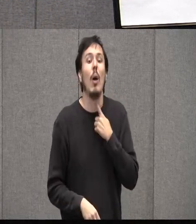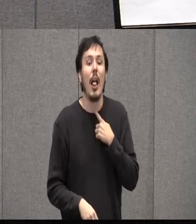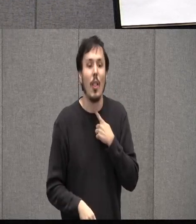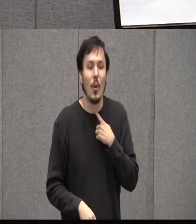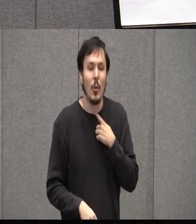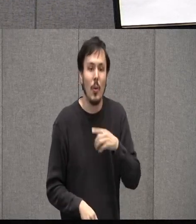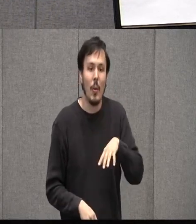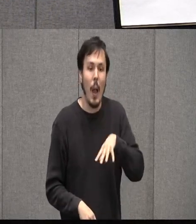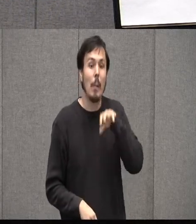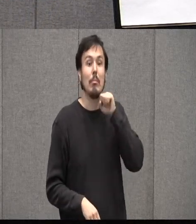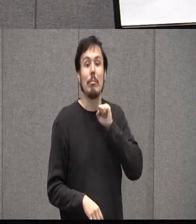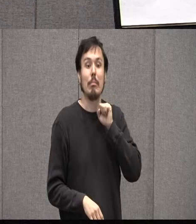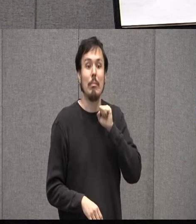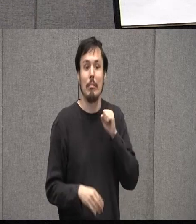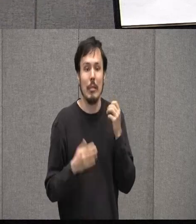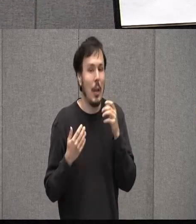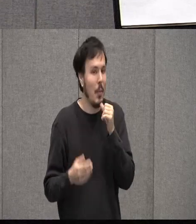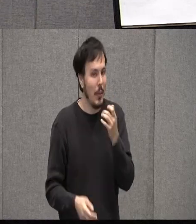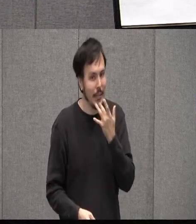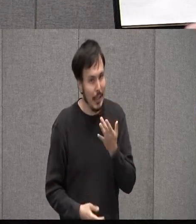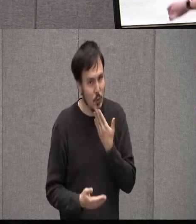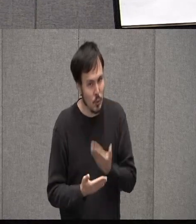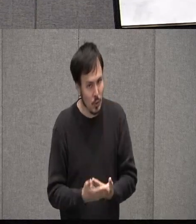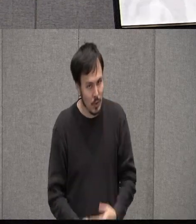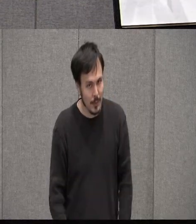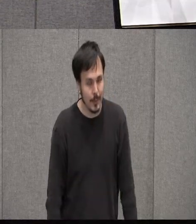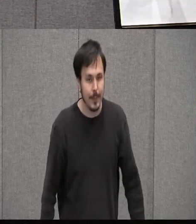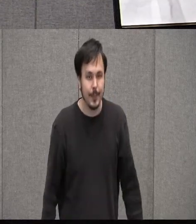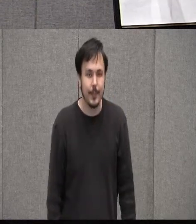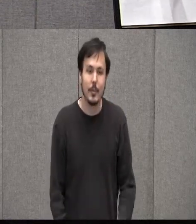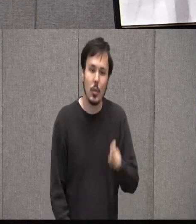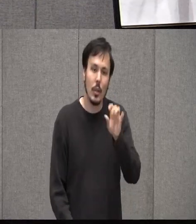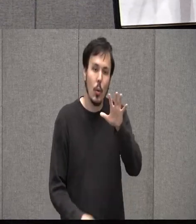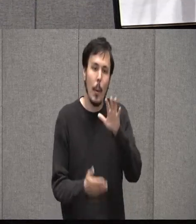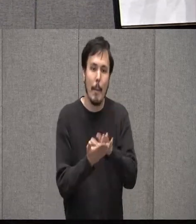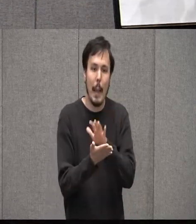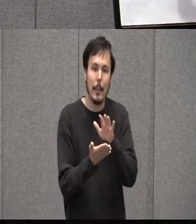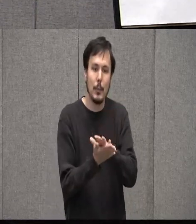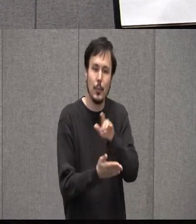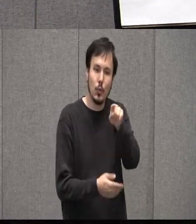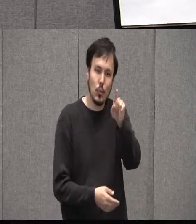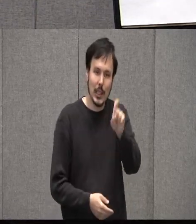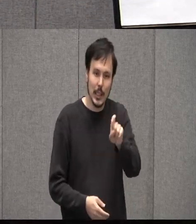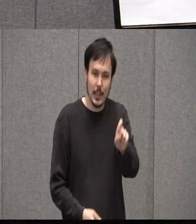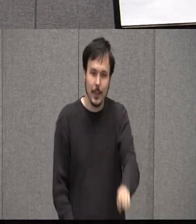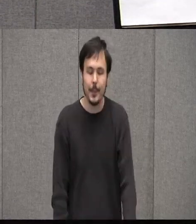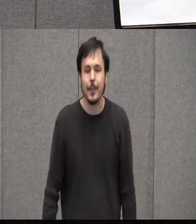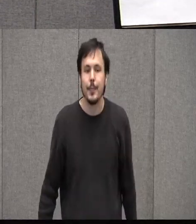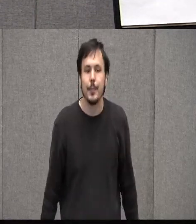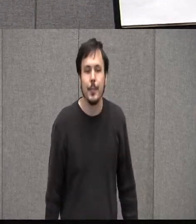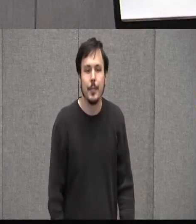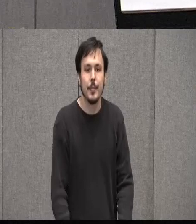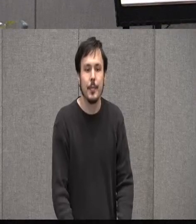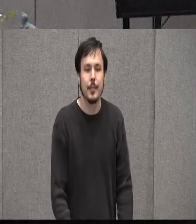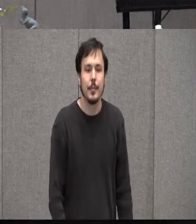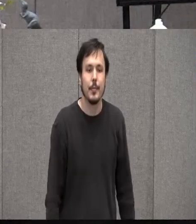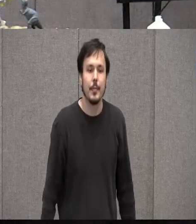because it's not gonna taste very good, so you just need your paper, you take your straw.